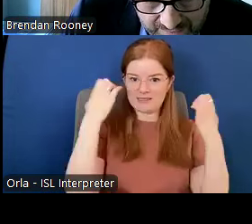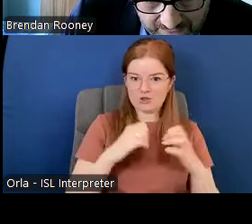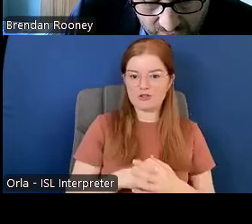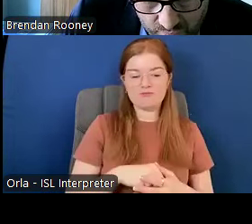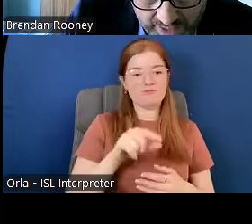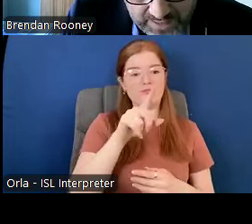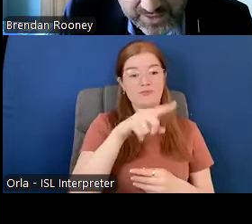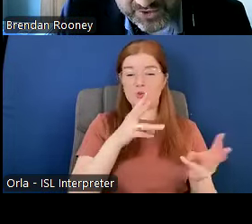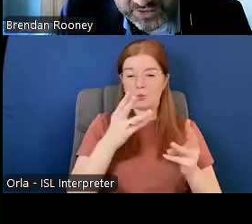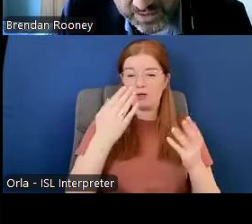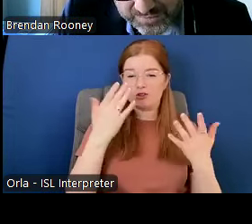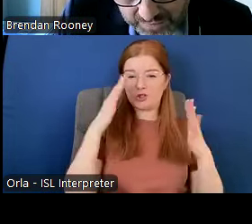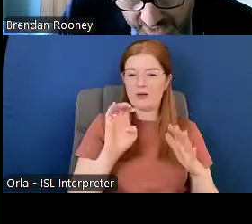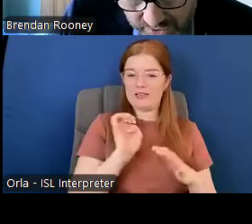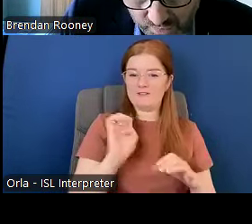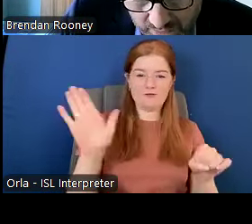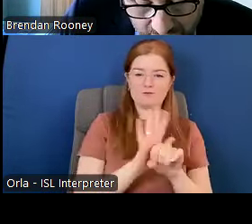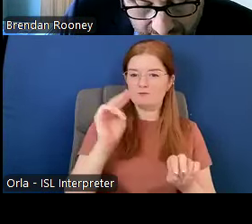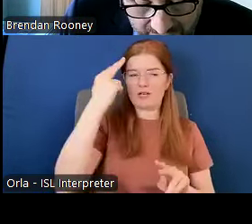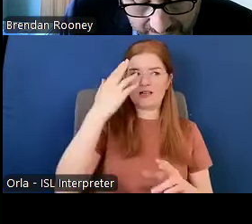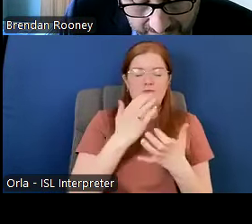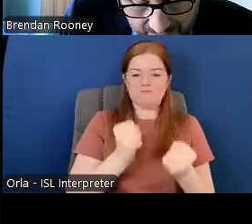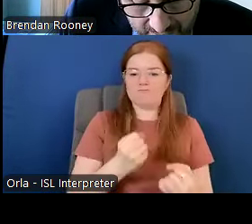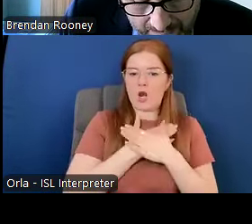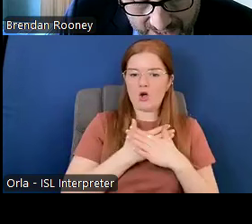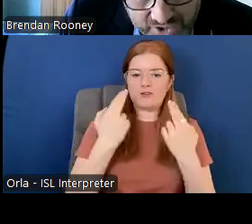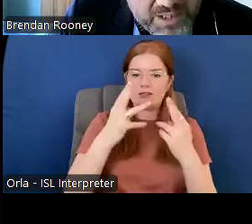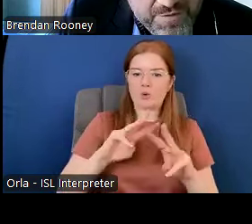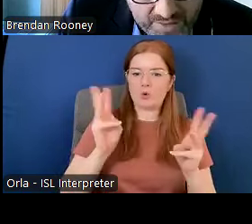Evie HOne'swidely understood love of the natural world around her. "Passionately fond